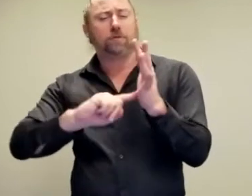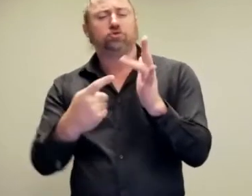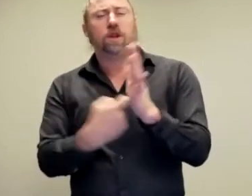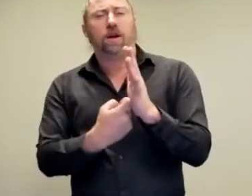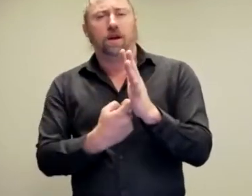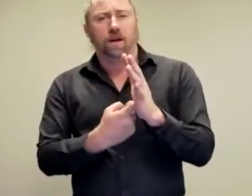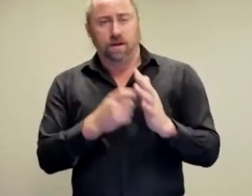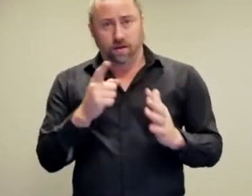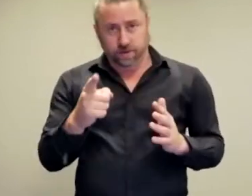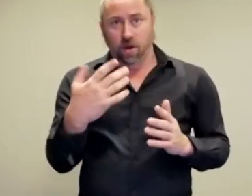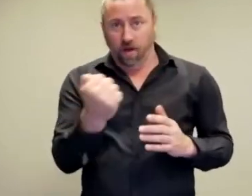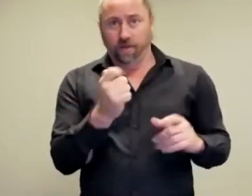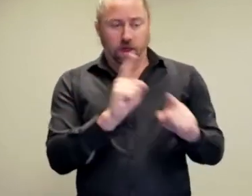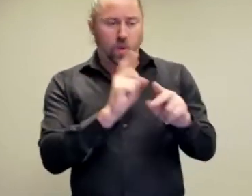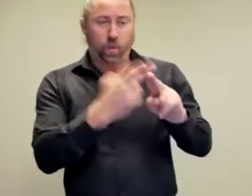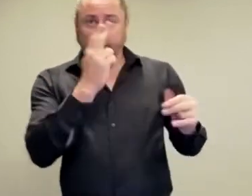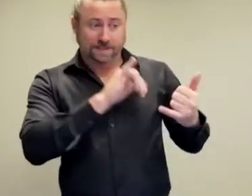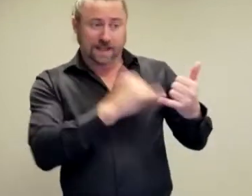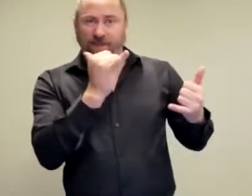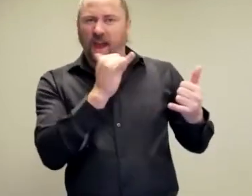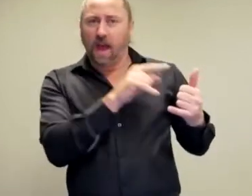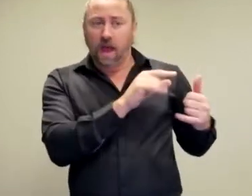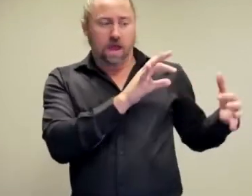marriage of quicksilver and sulphur